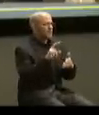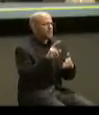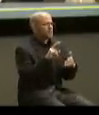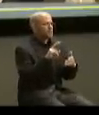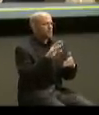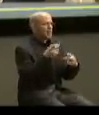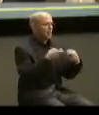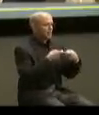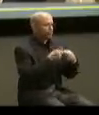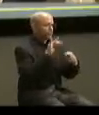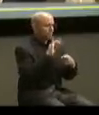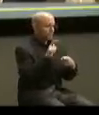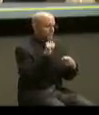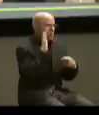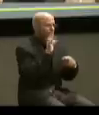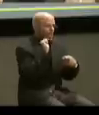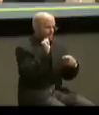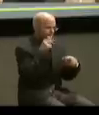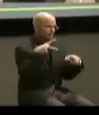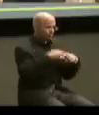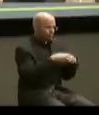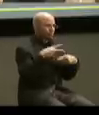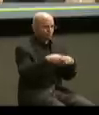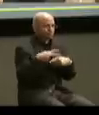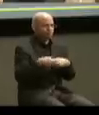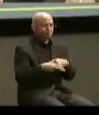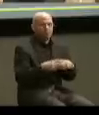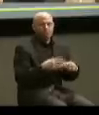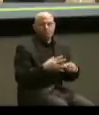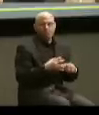WE KNOW THERE ARE QUESTIONS AROUND LEASED PROPERTIES.